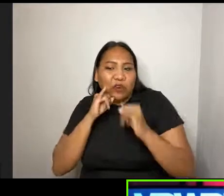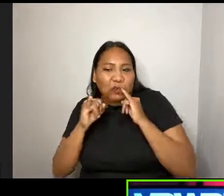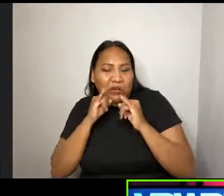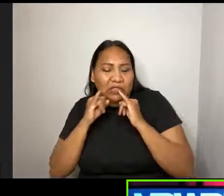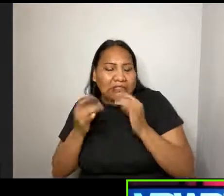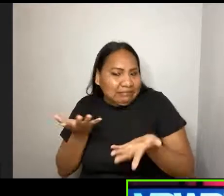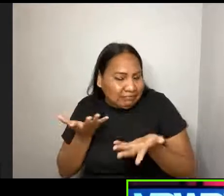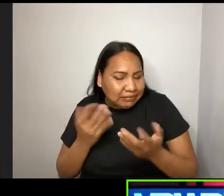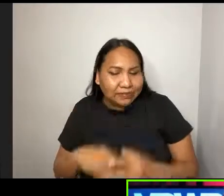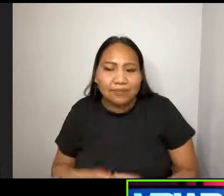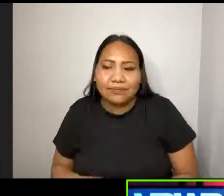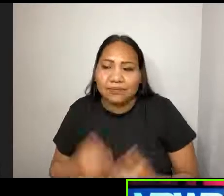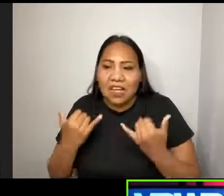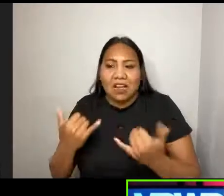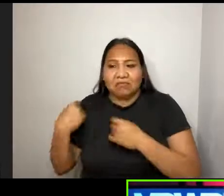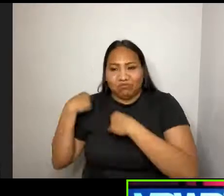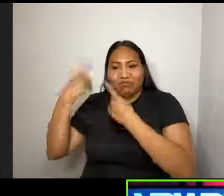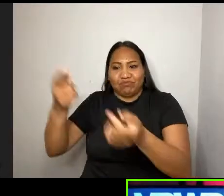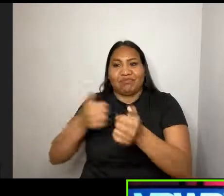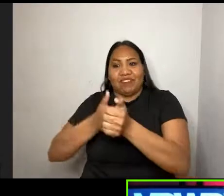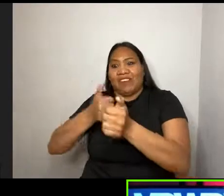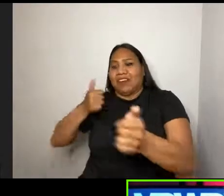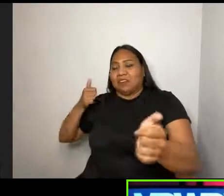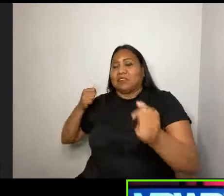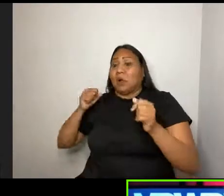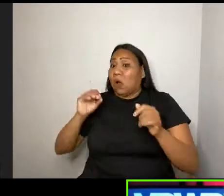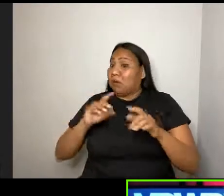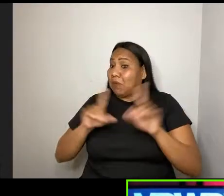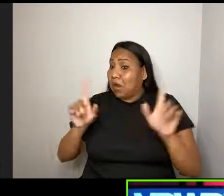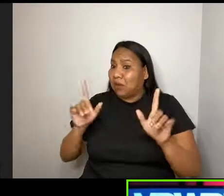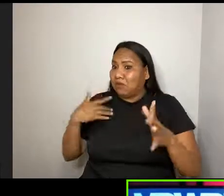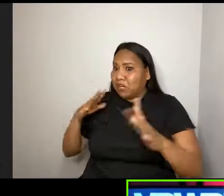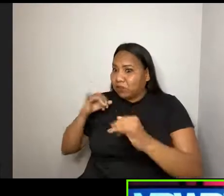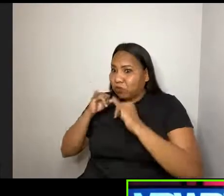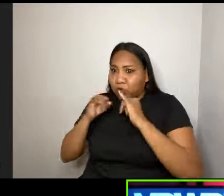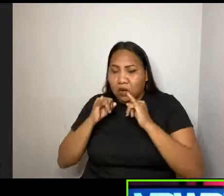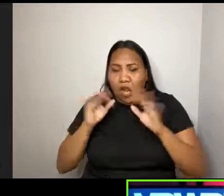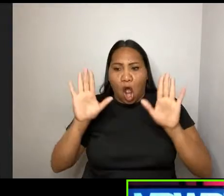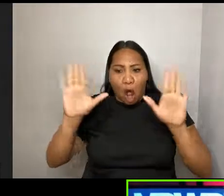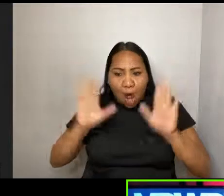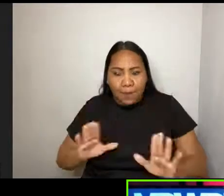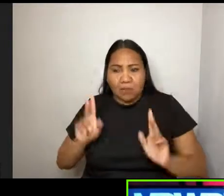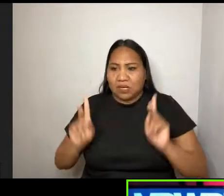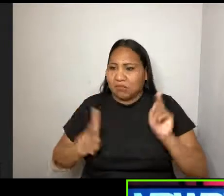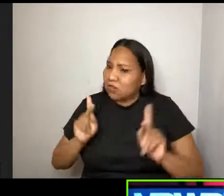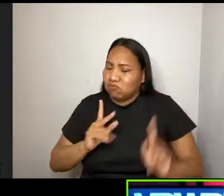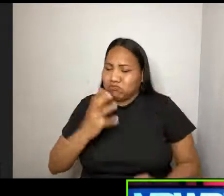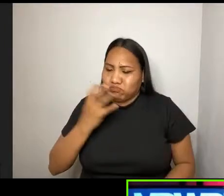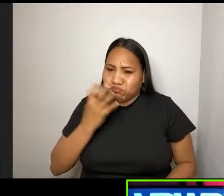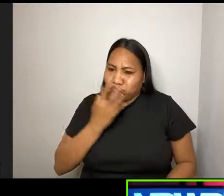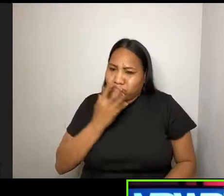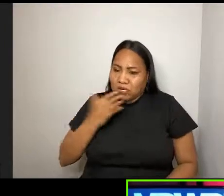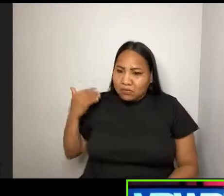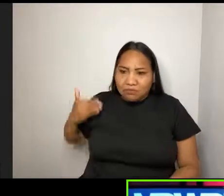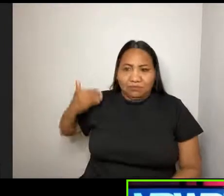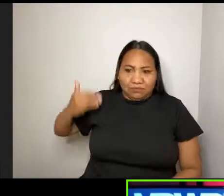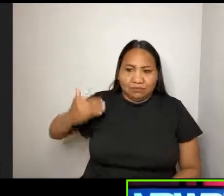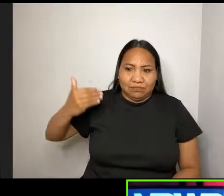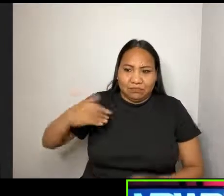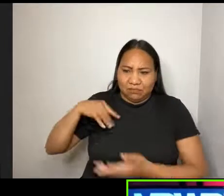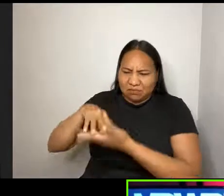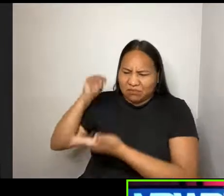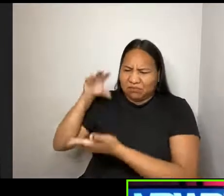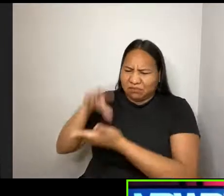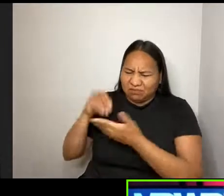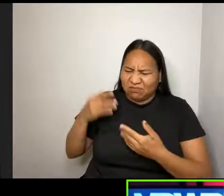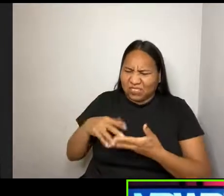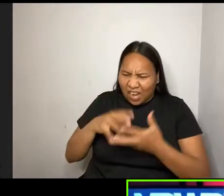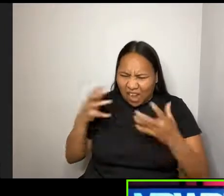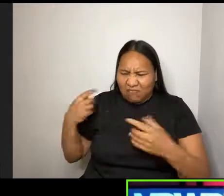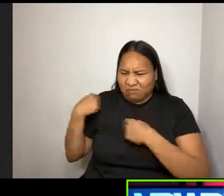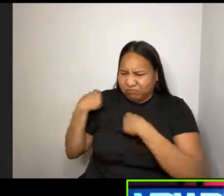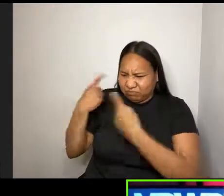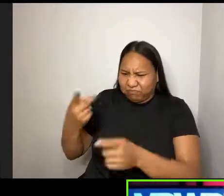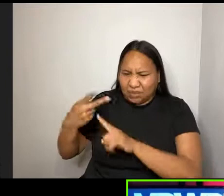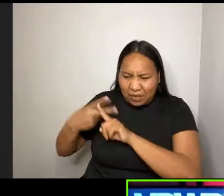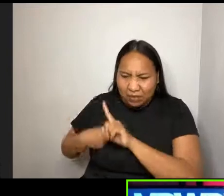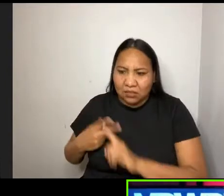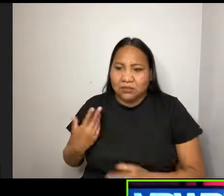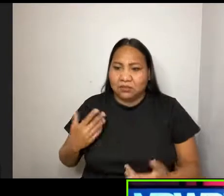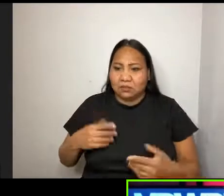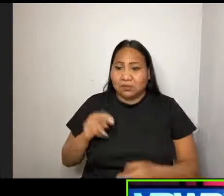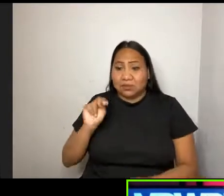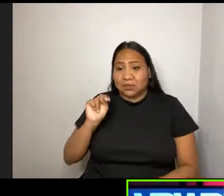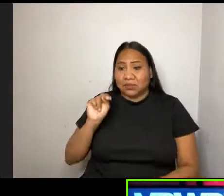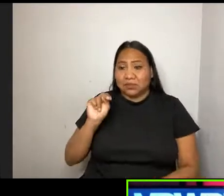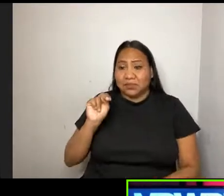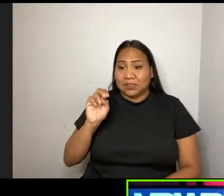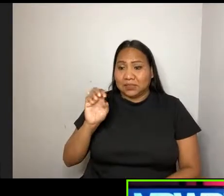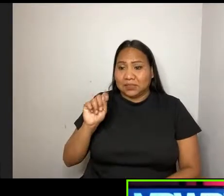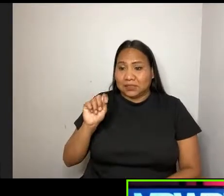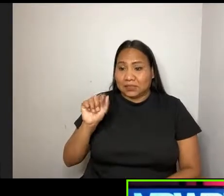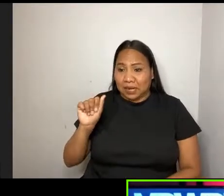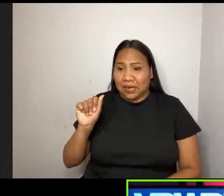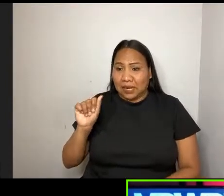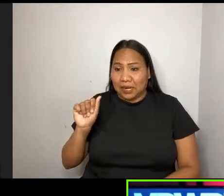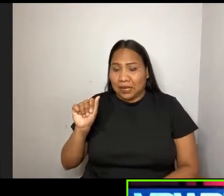and I am sitting on some tremendous content. Netta Jenkins is -- Forbes has her as one of the top-7